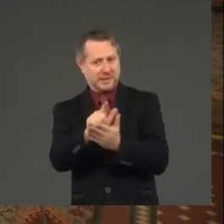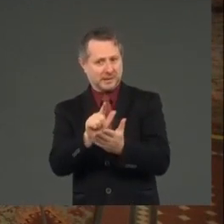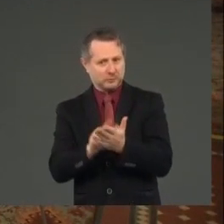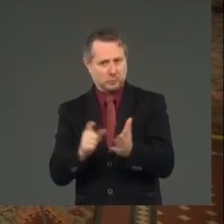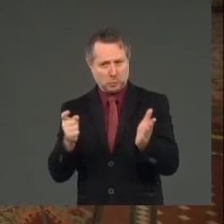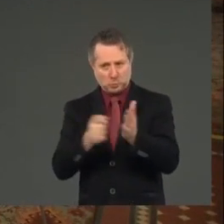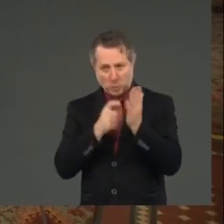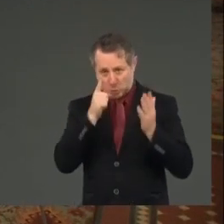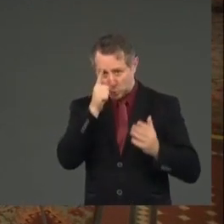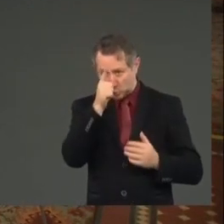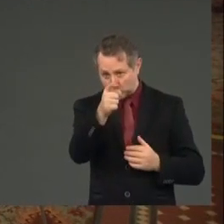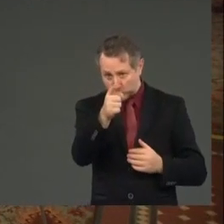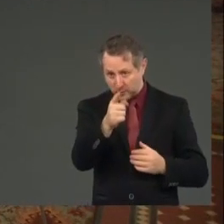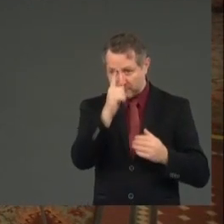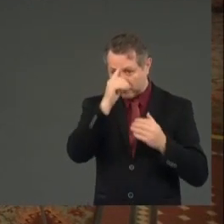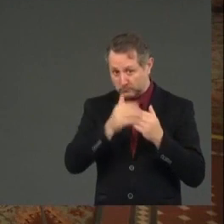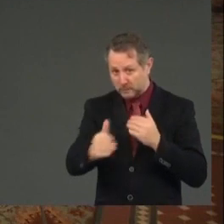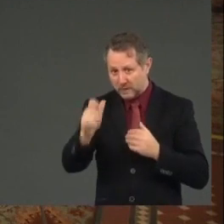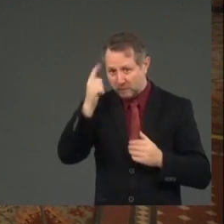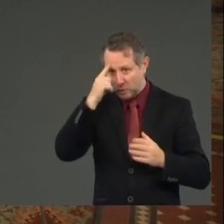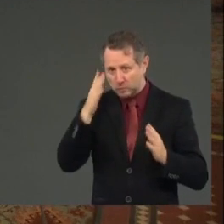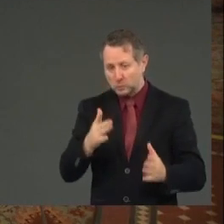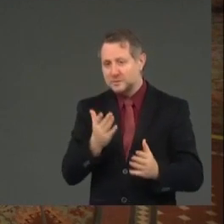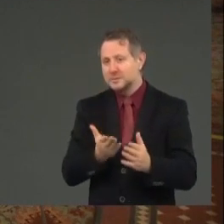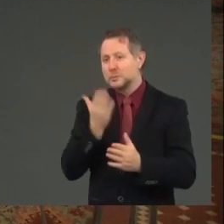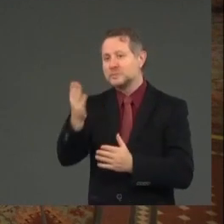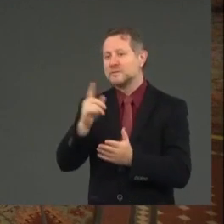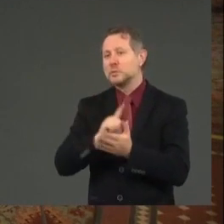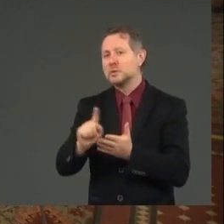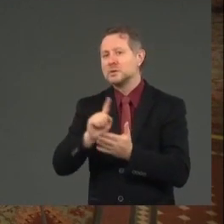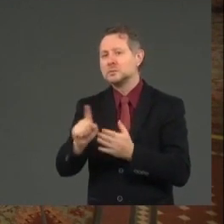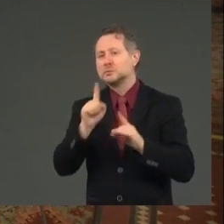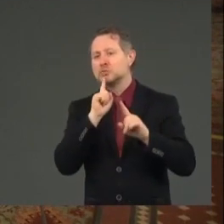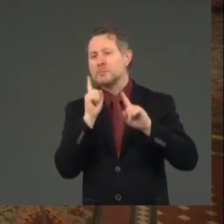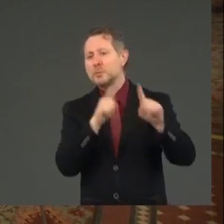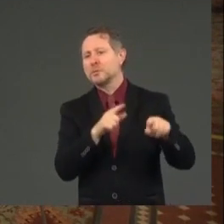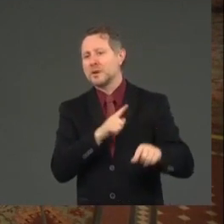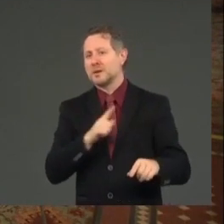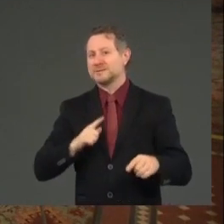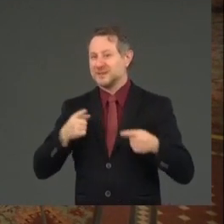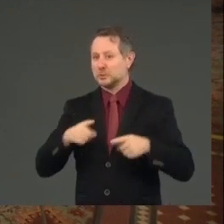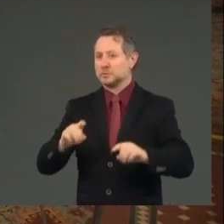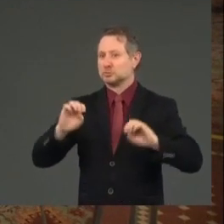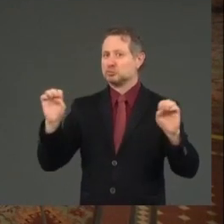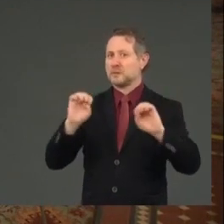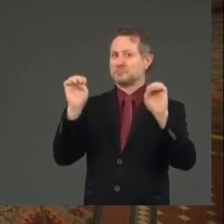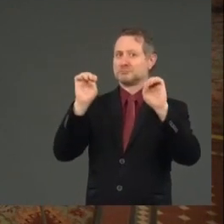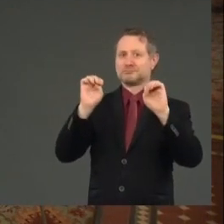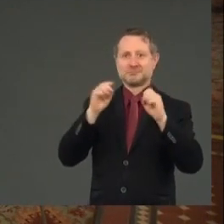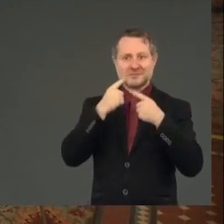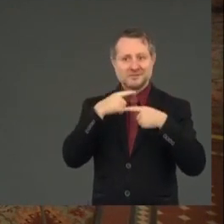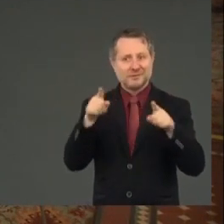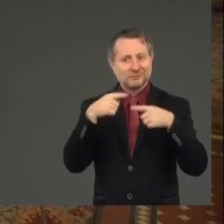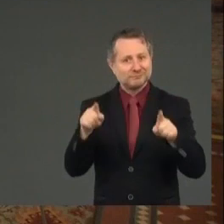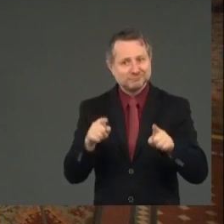Reporter: GOVERNOR, THE LEGISLATURE IS CONSIDERING